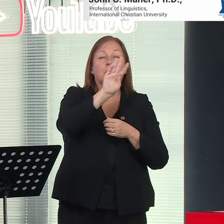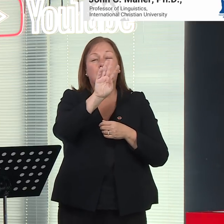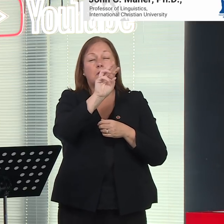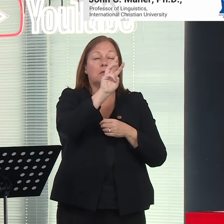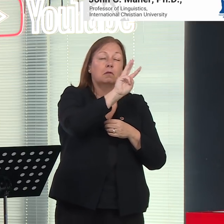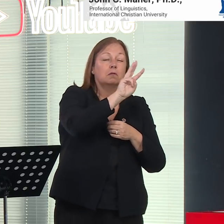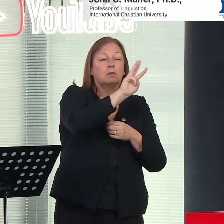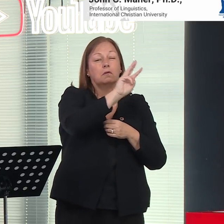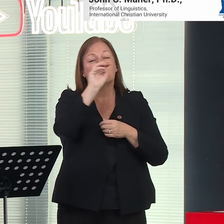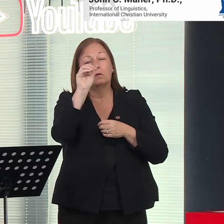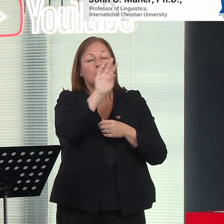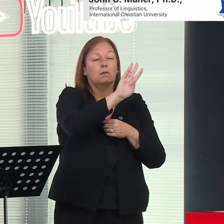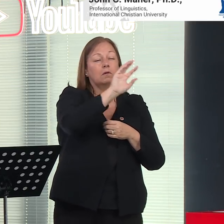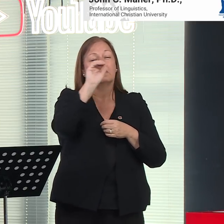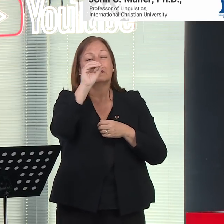Let me now talk about the status of our minority languages.